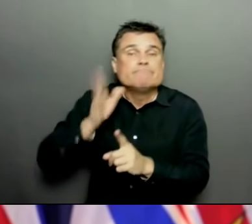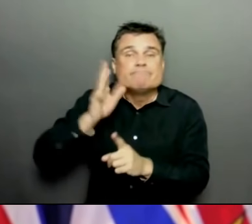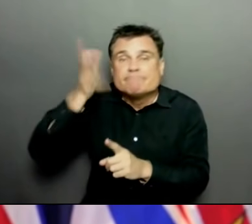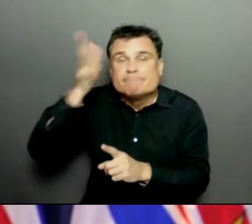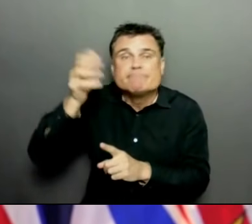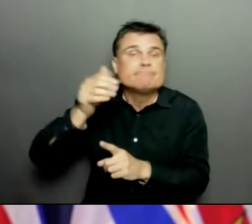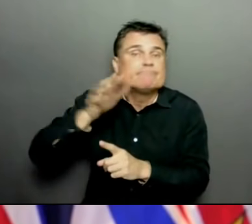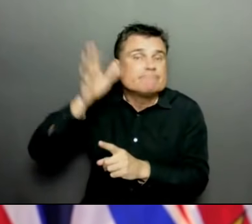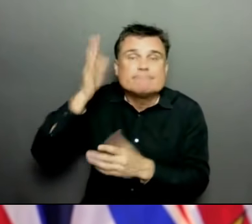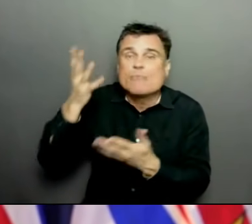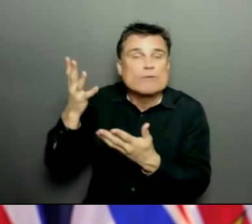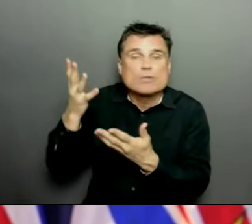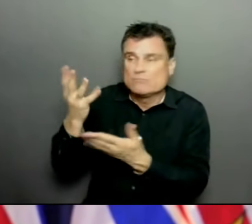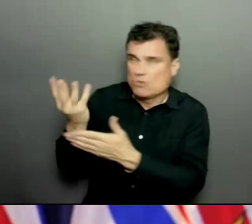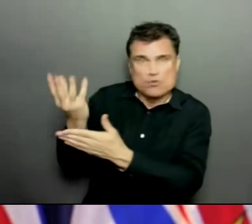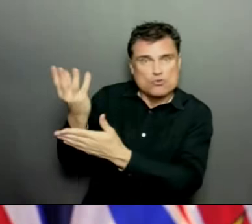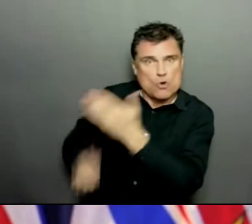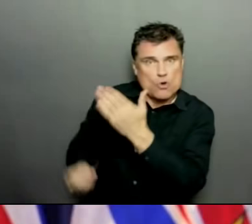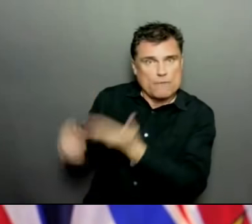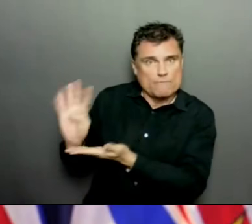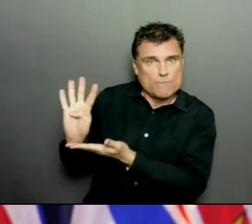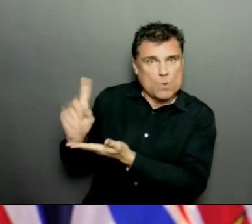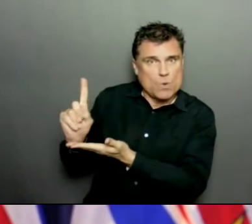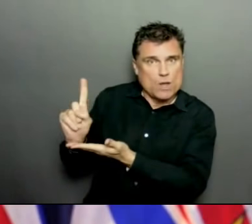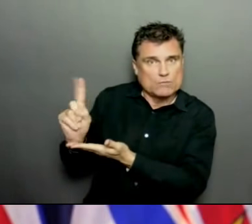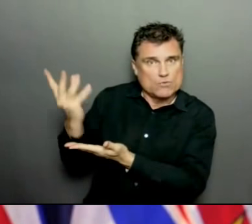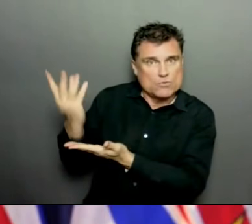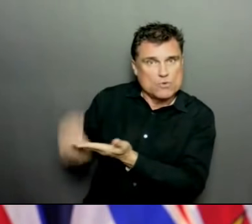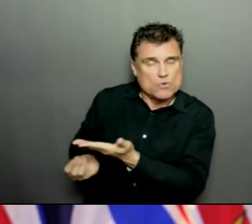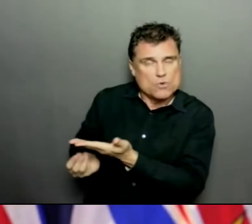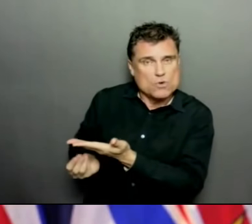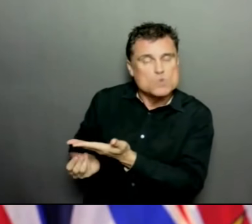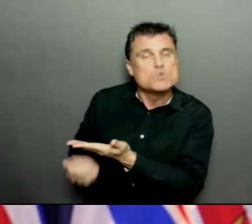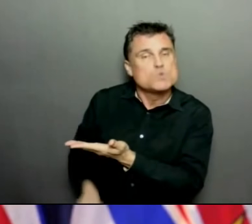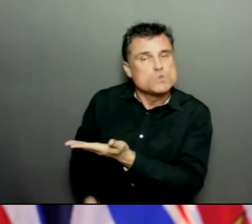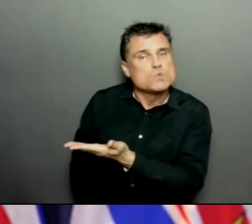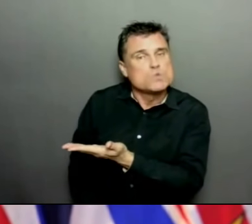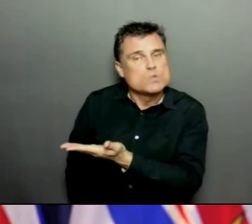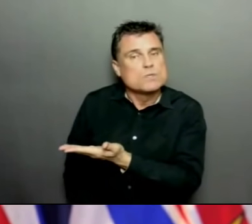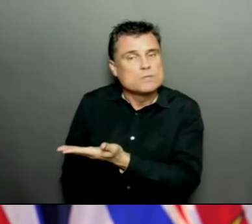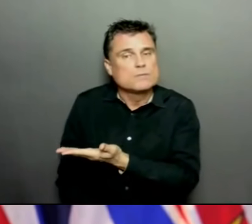people who passed away this weekend to over the past 3 days. Due to COVID-19, unrelated to COVID-19.